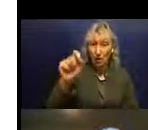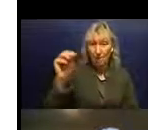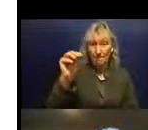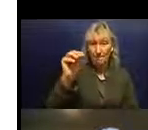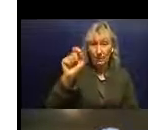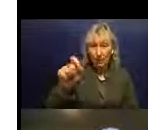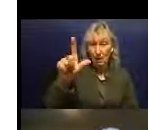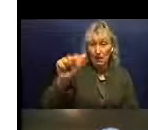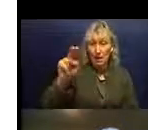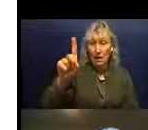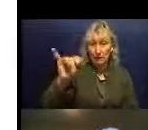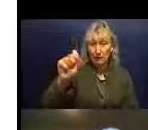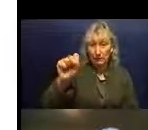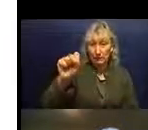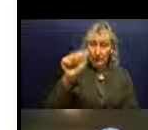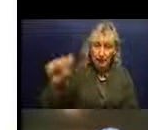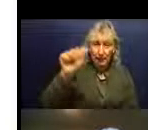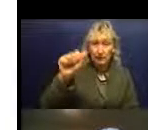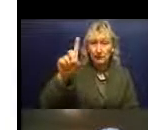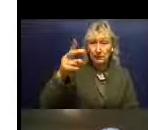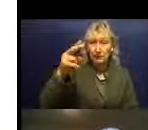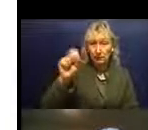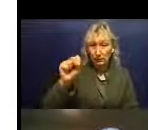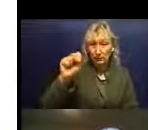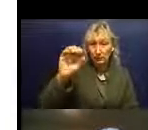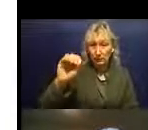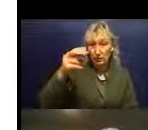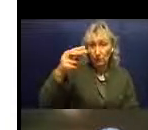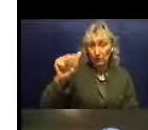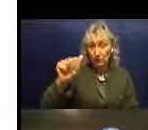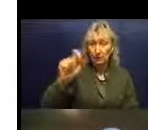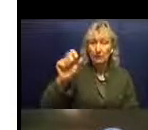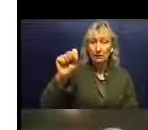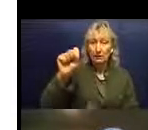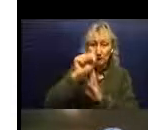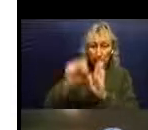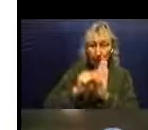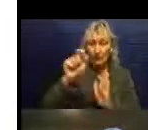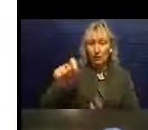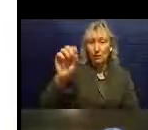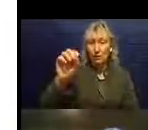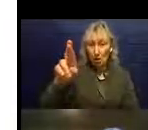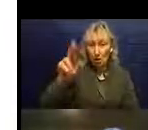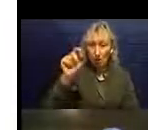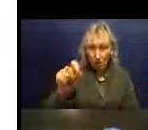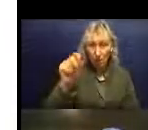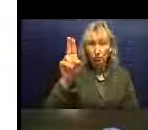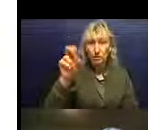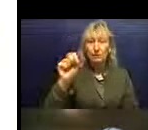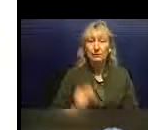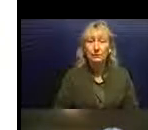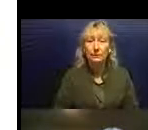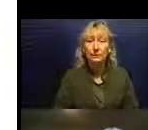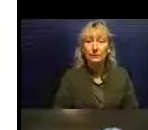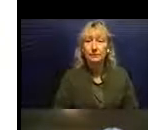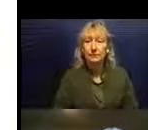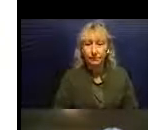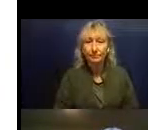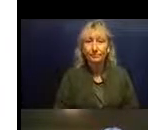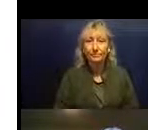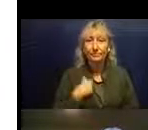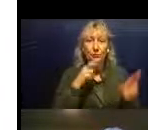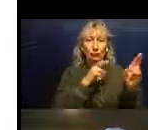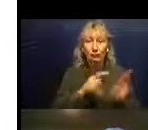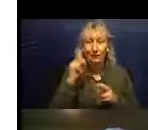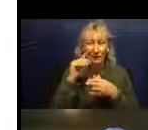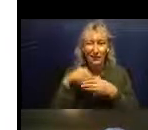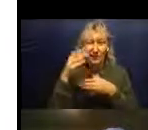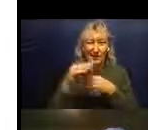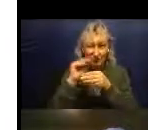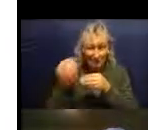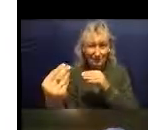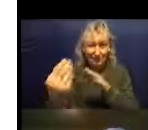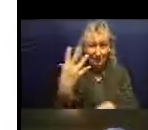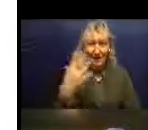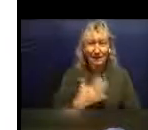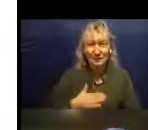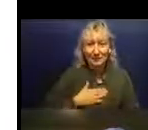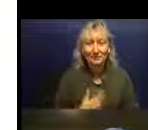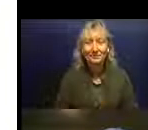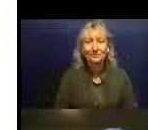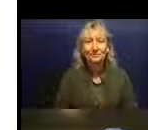If you need to give me a call. My numbers 9, 7, 1, 2, 8, 4, 1, 5, one or email.